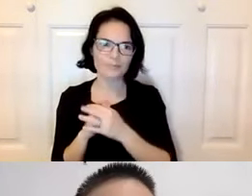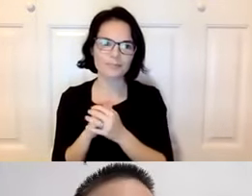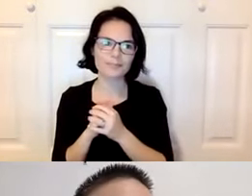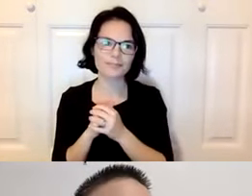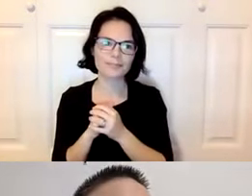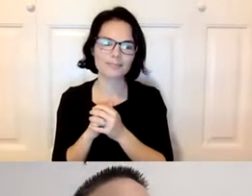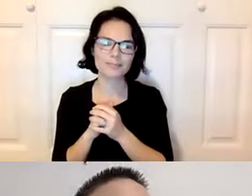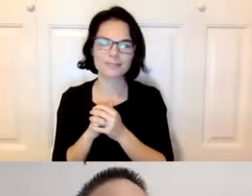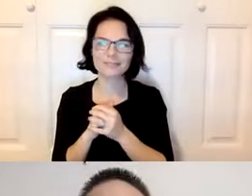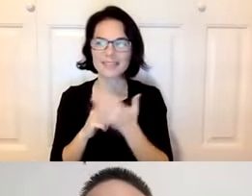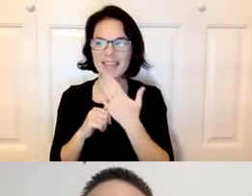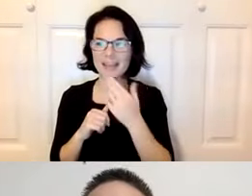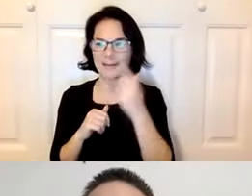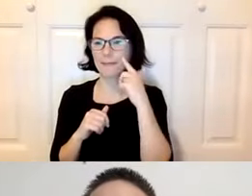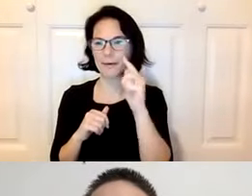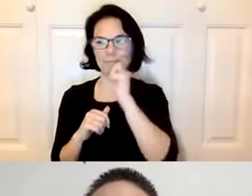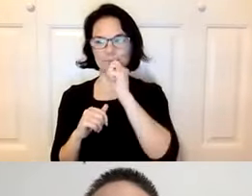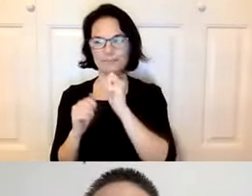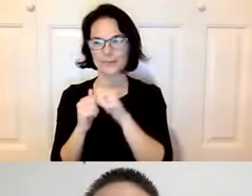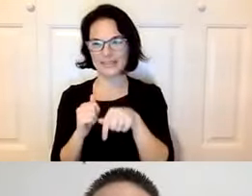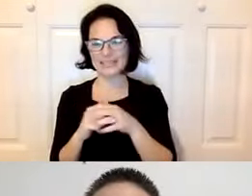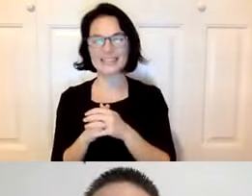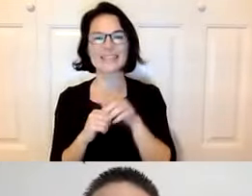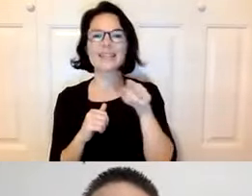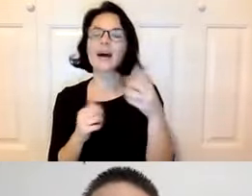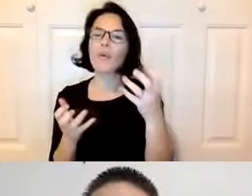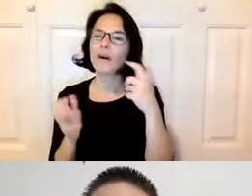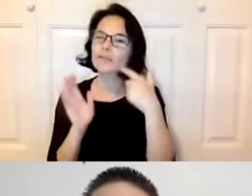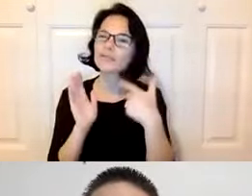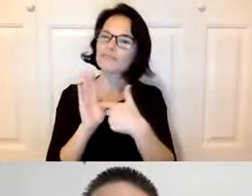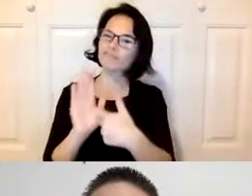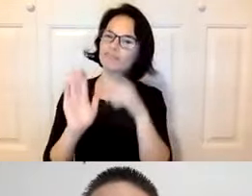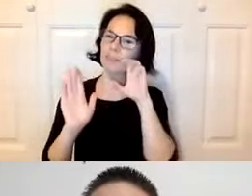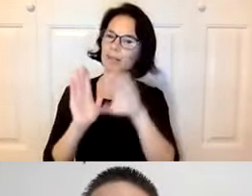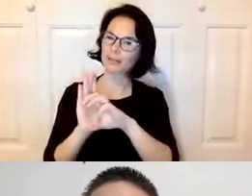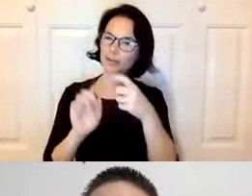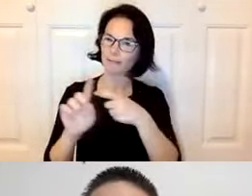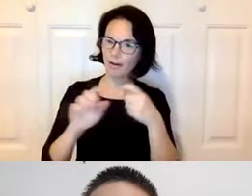So I want to show you this image from the county. This whole